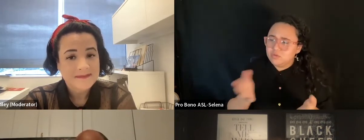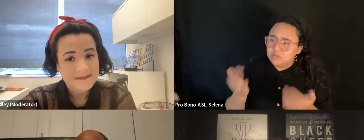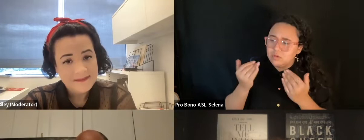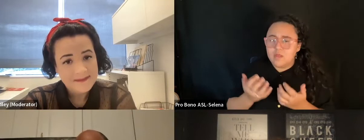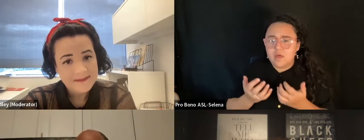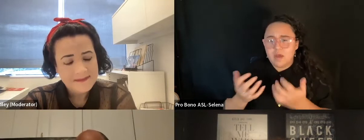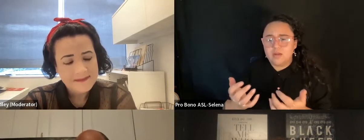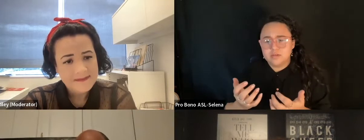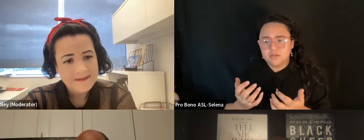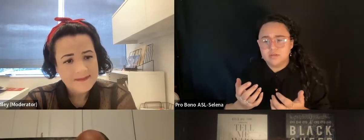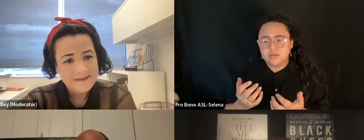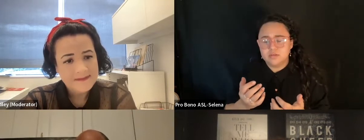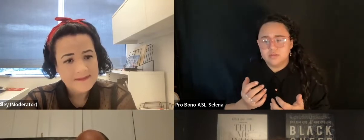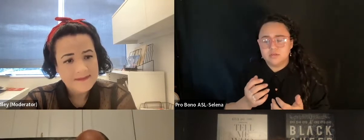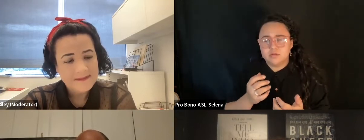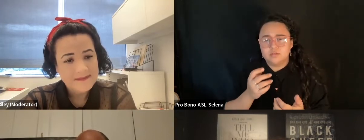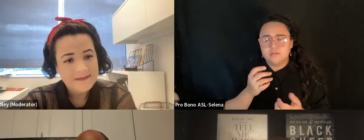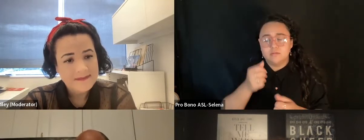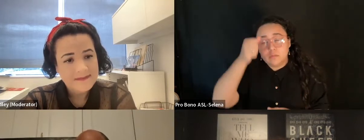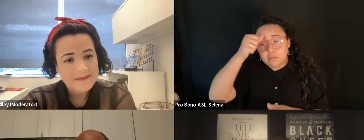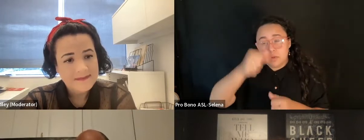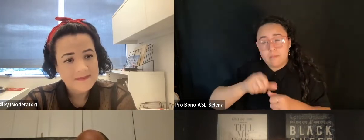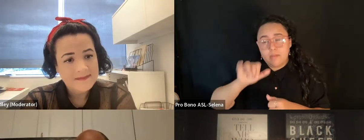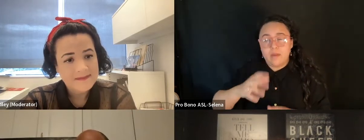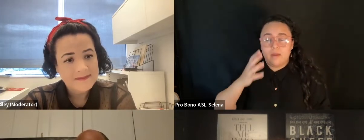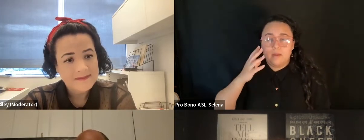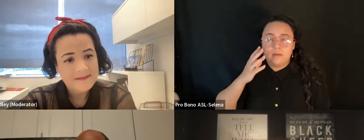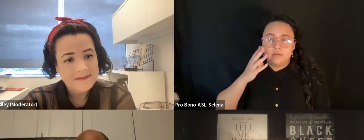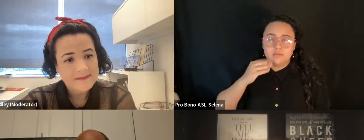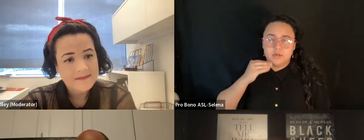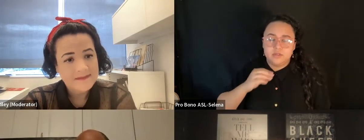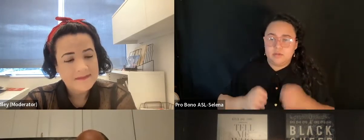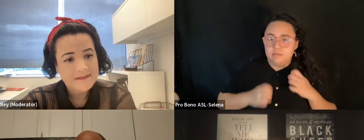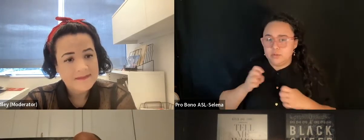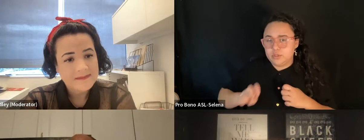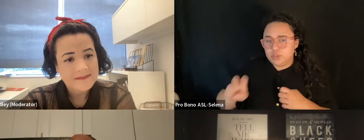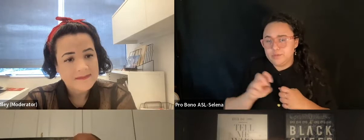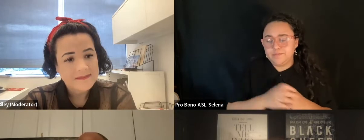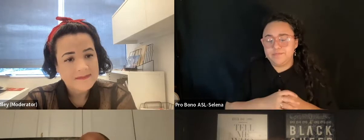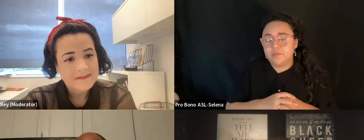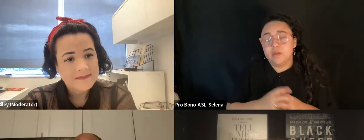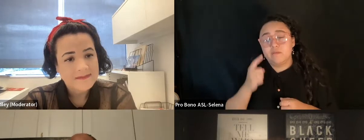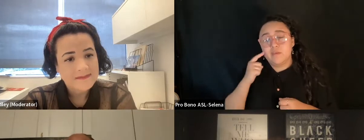And the other fascinating thing about the story is there's so much analysis. Like we watched the Crown.